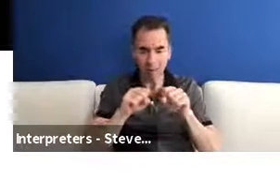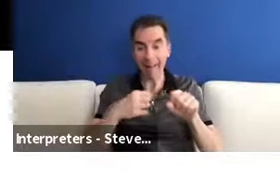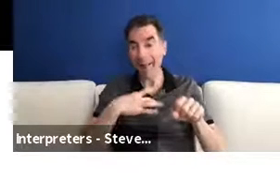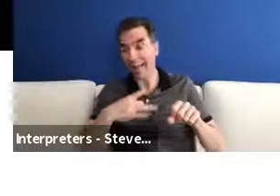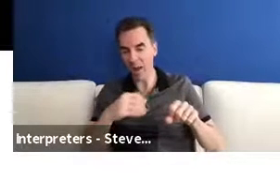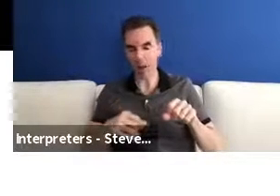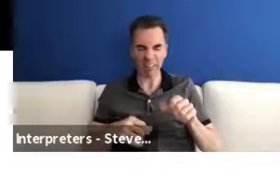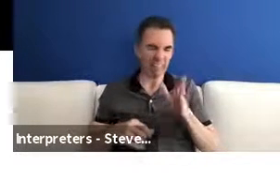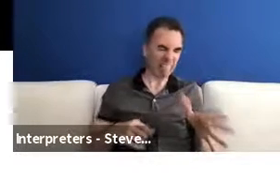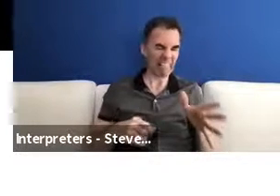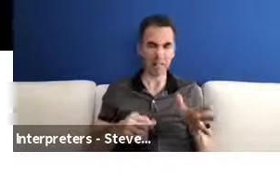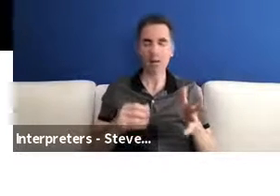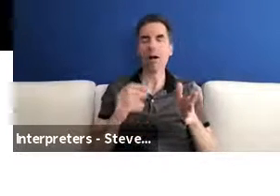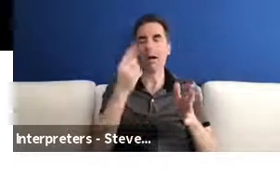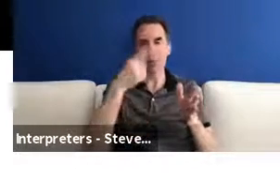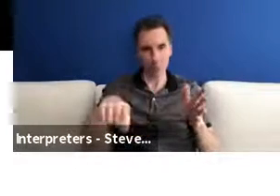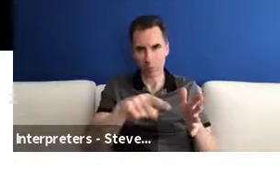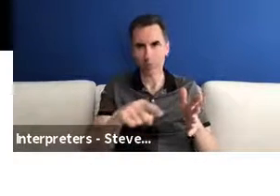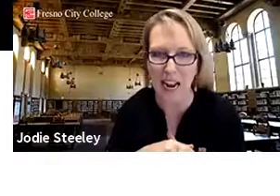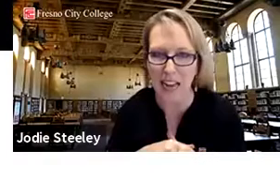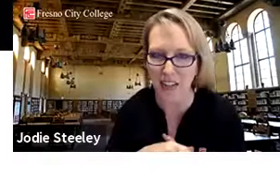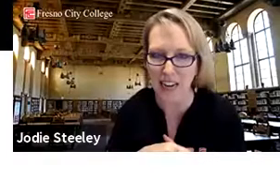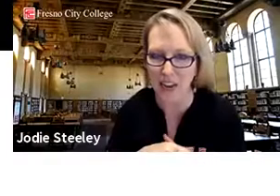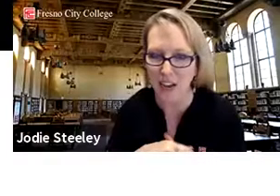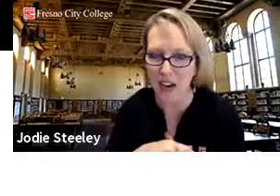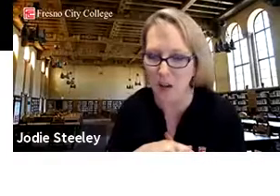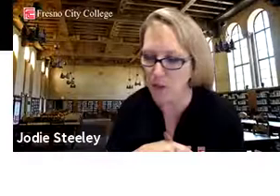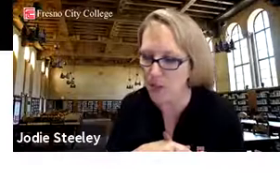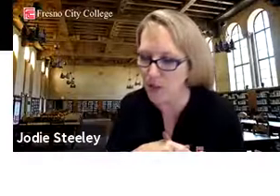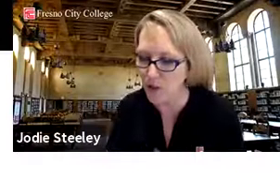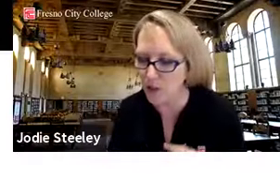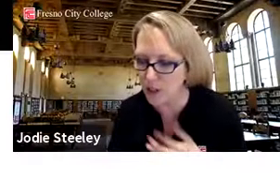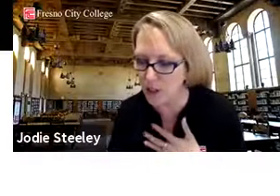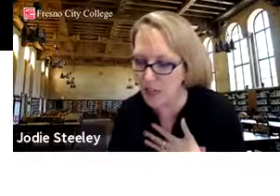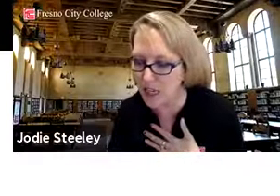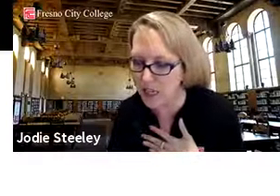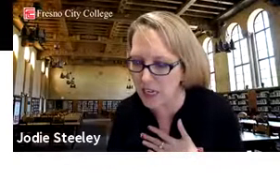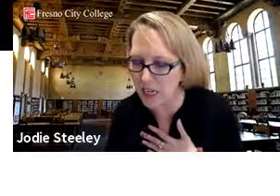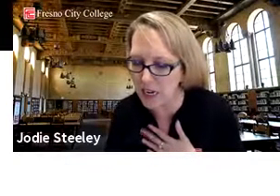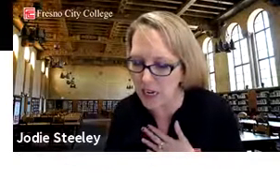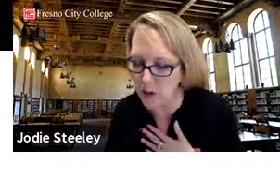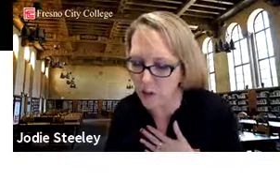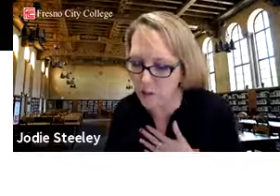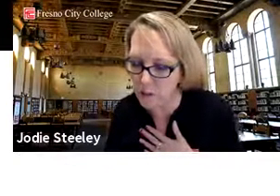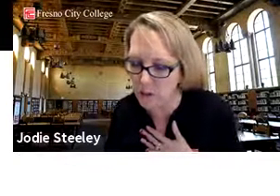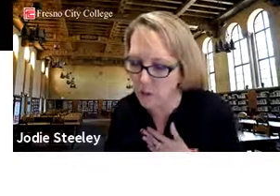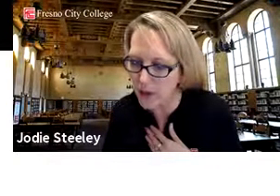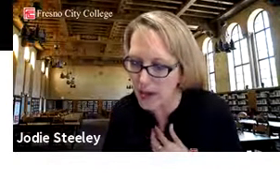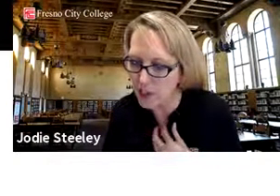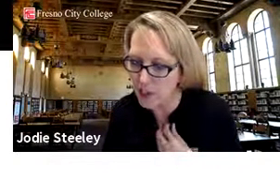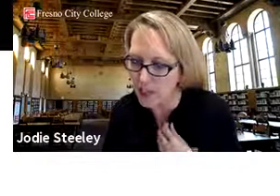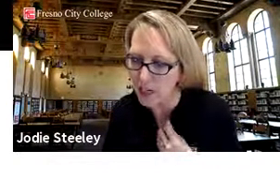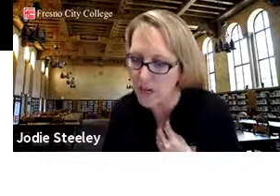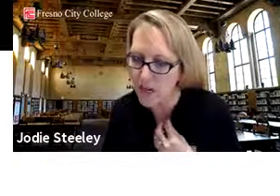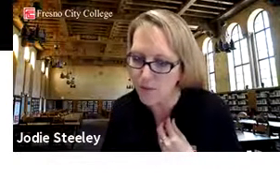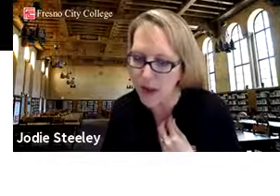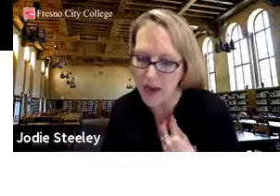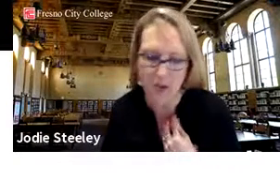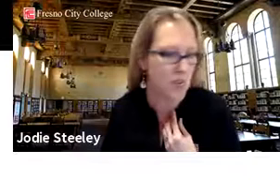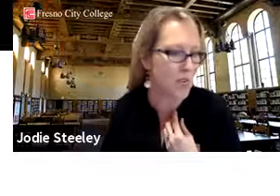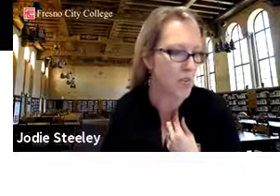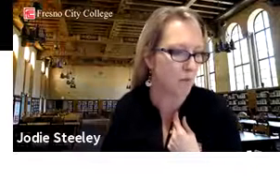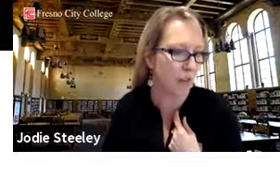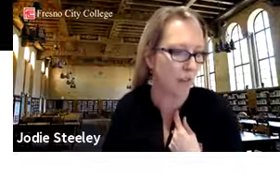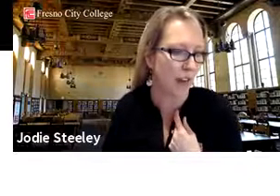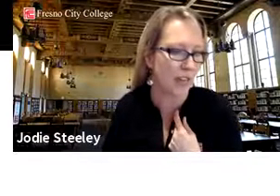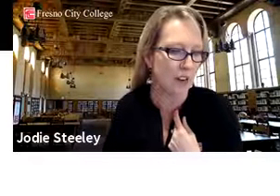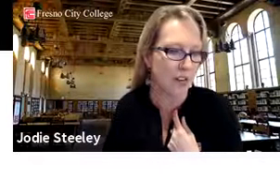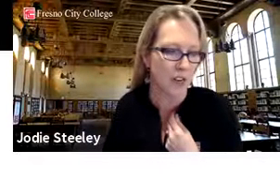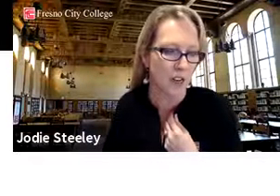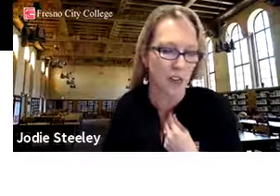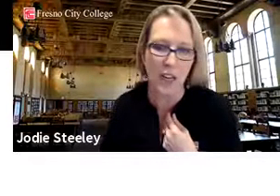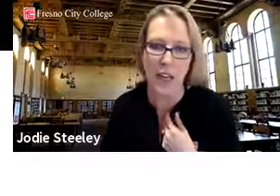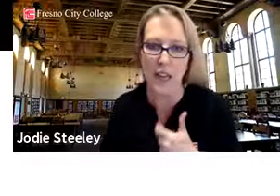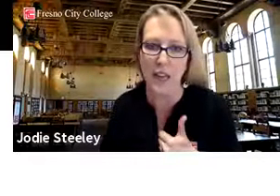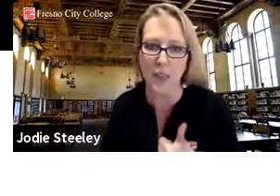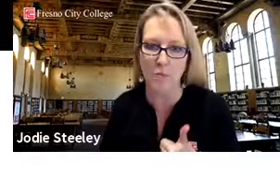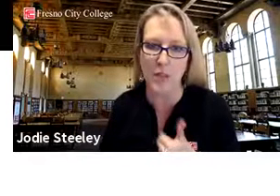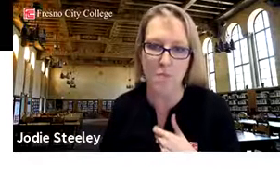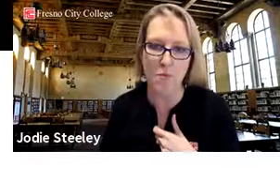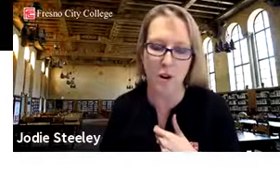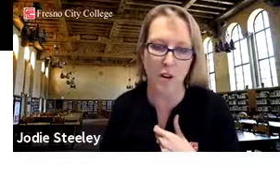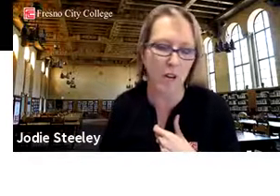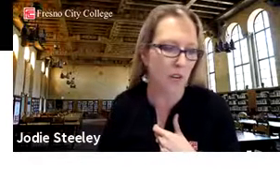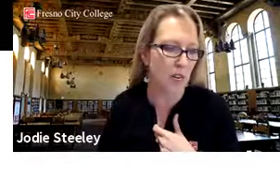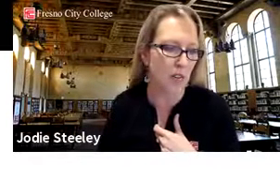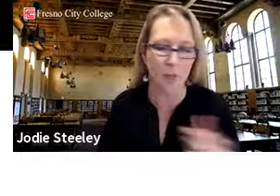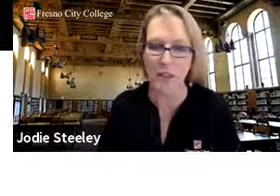Right? It's part of your, your dialogue now. Can you use the reaction button that you'll find down here? And a thumbs up? or thumbs